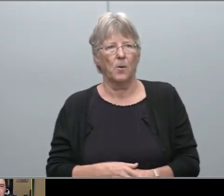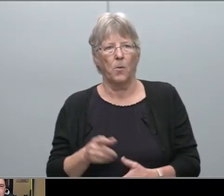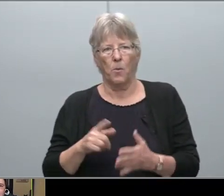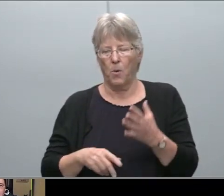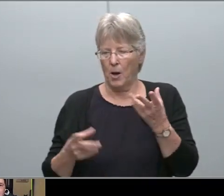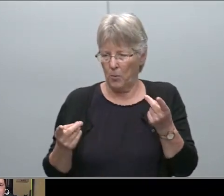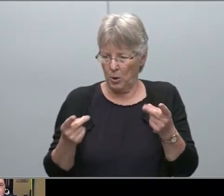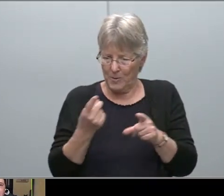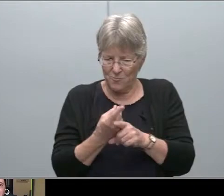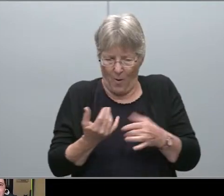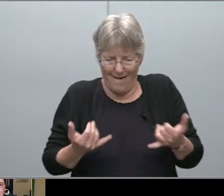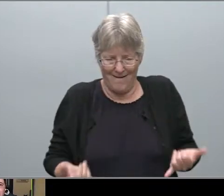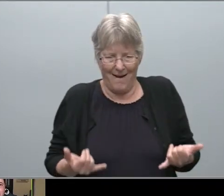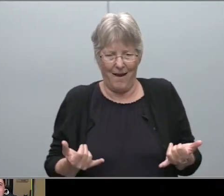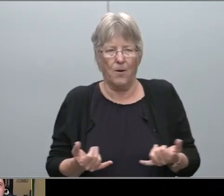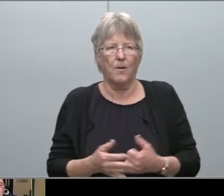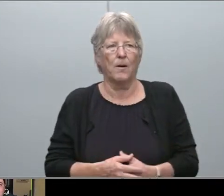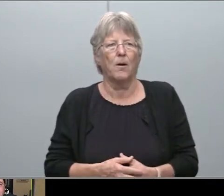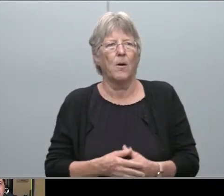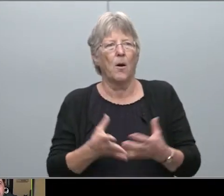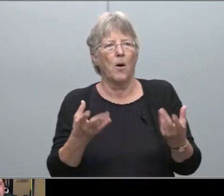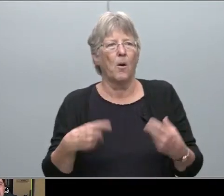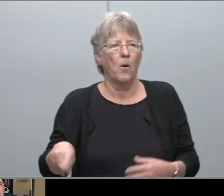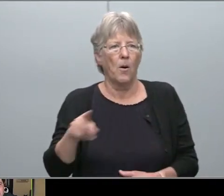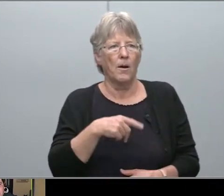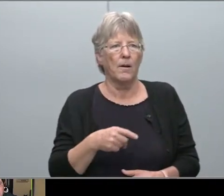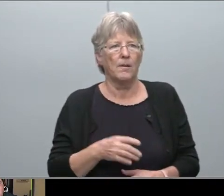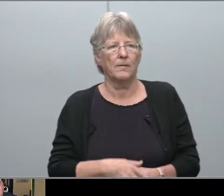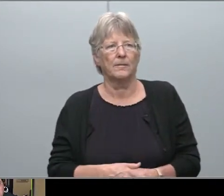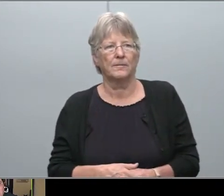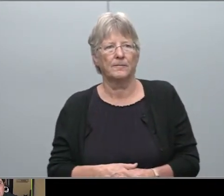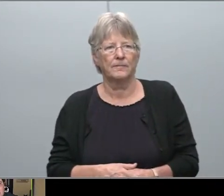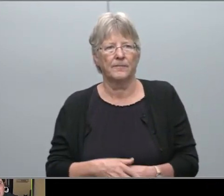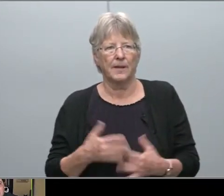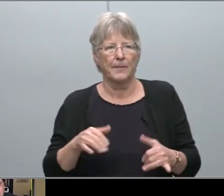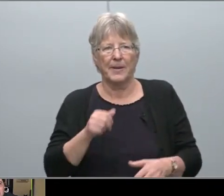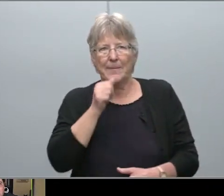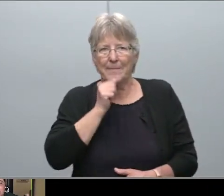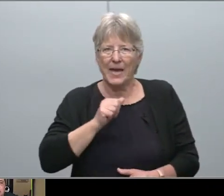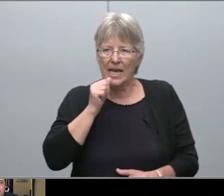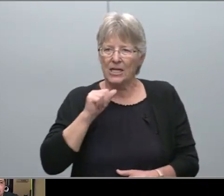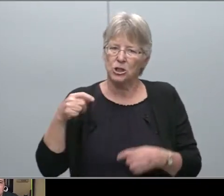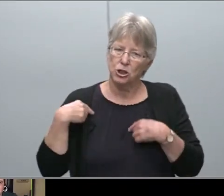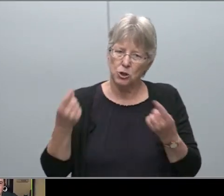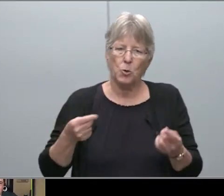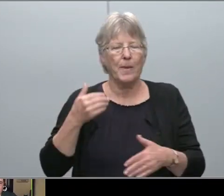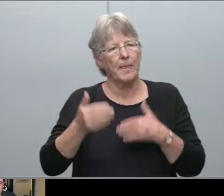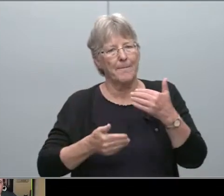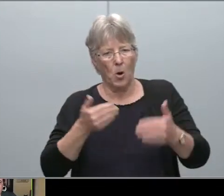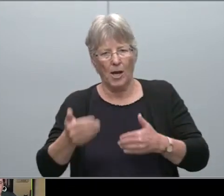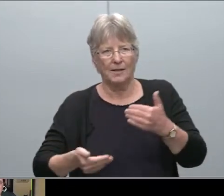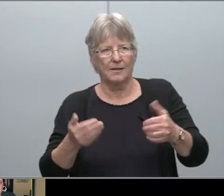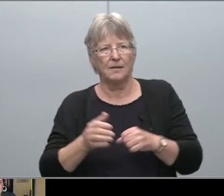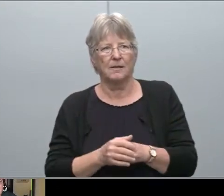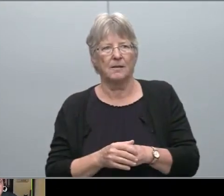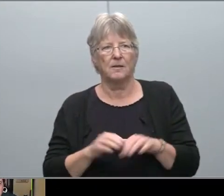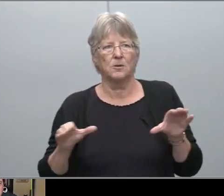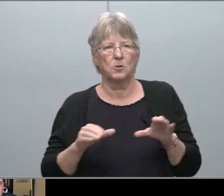but we will do acknowledge that there are day-to-day concerns that you, as parents, have. And we strongly encourage you to access the resources